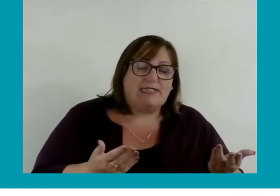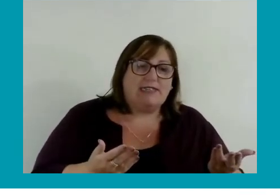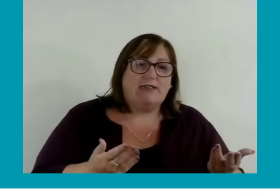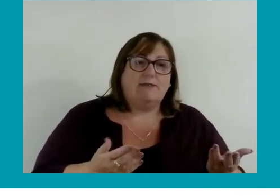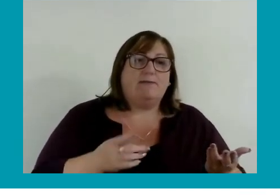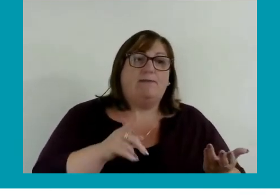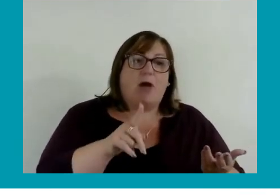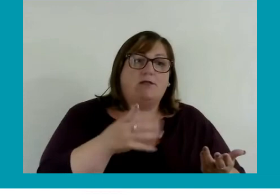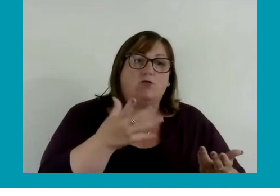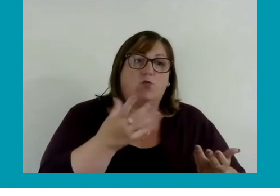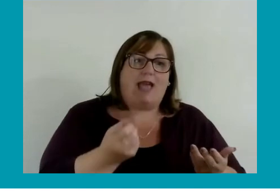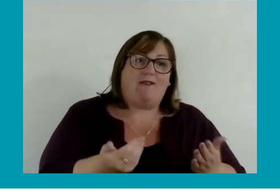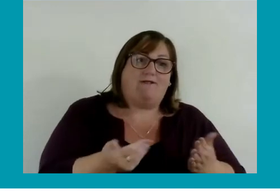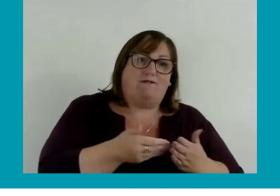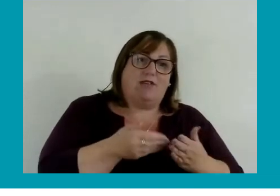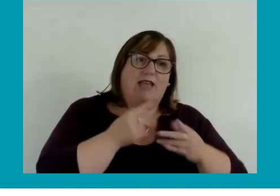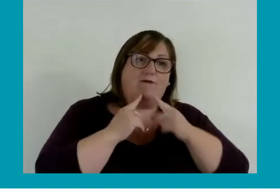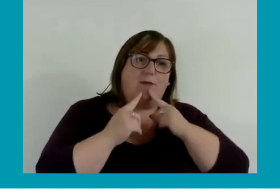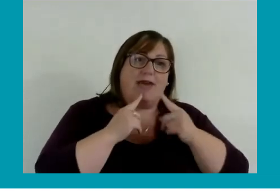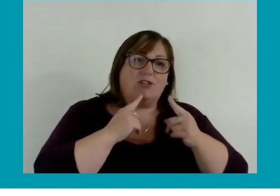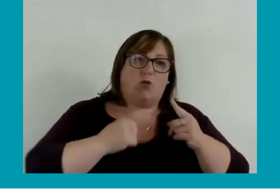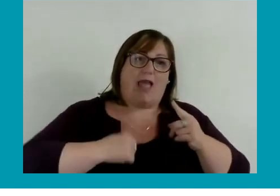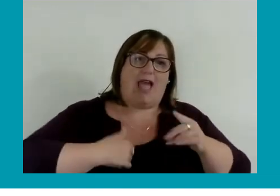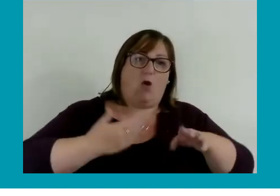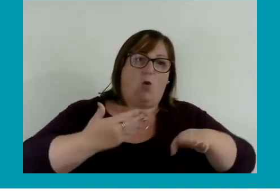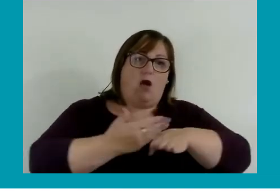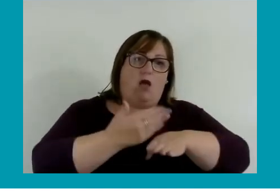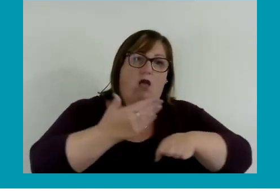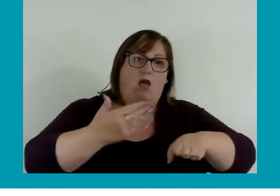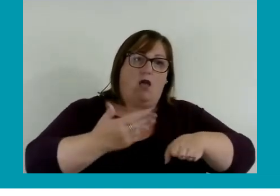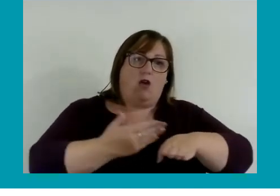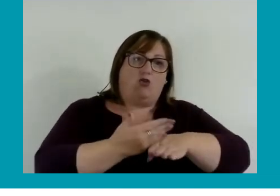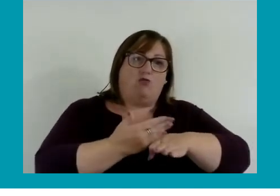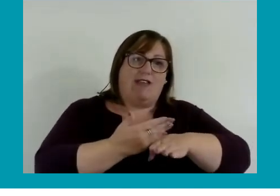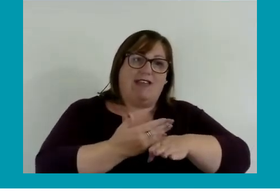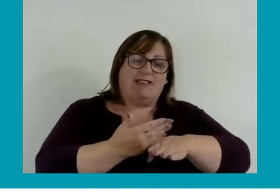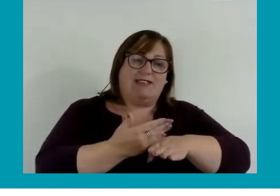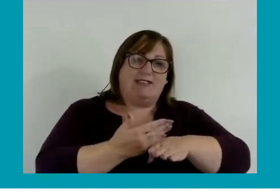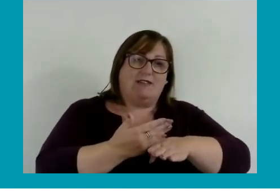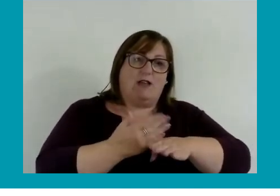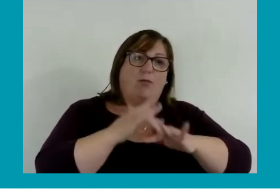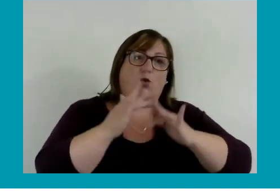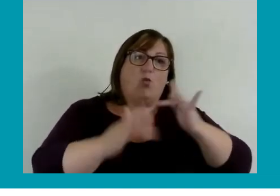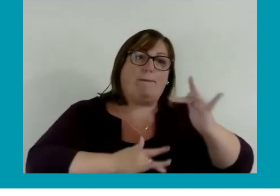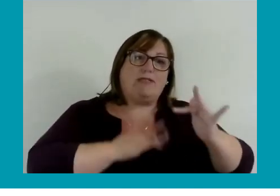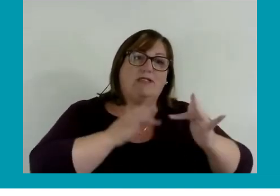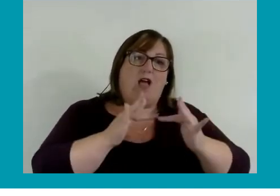website so jlpjobs.com around our capability framework which sits alongside the values that